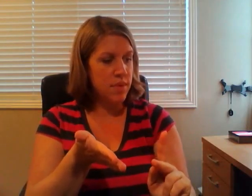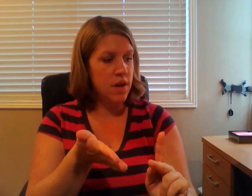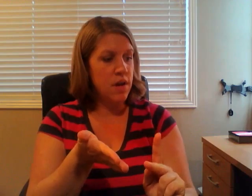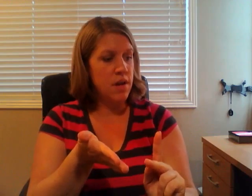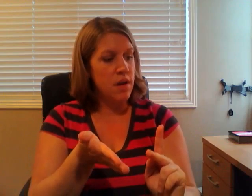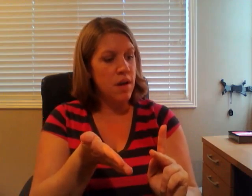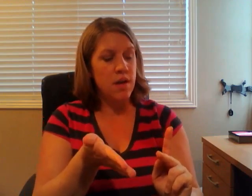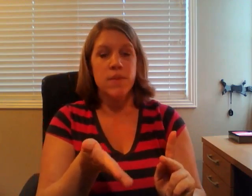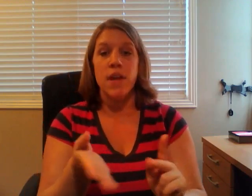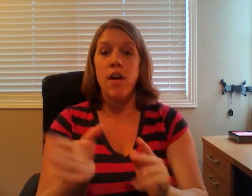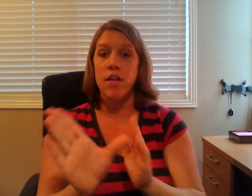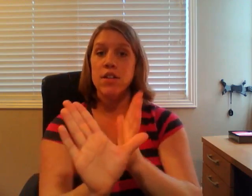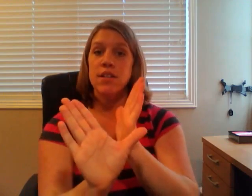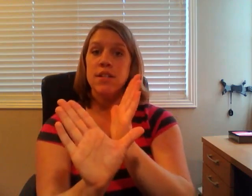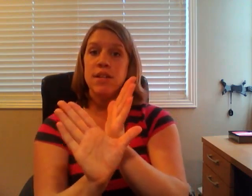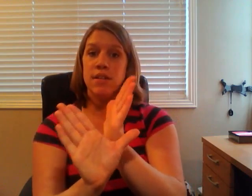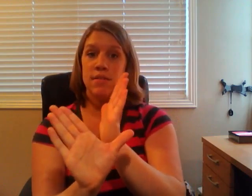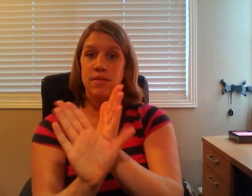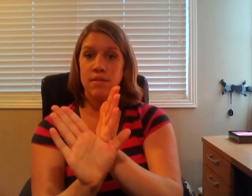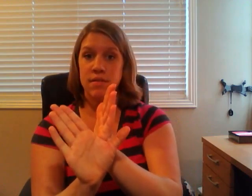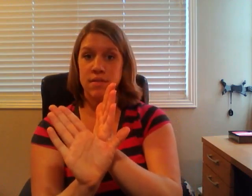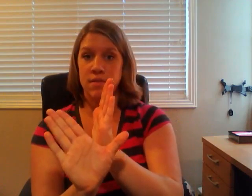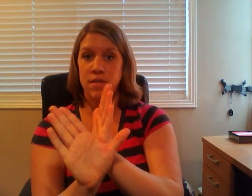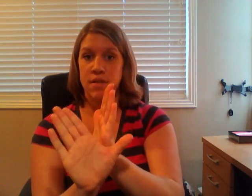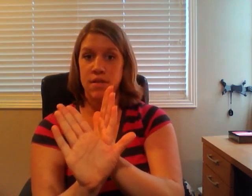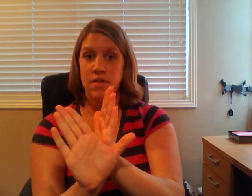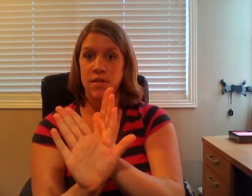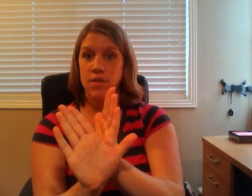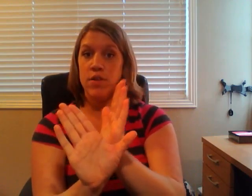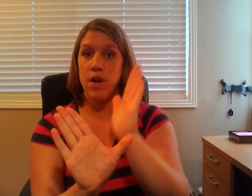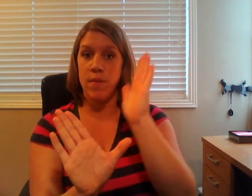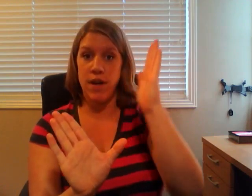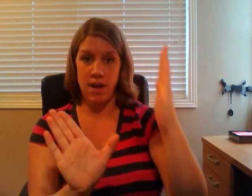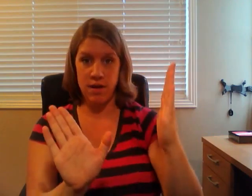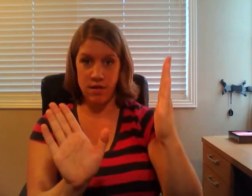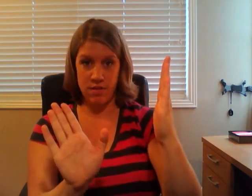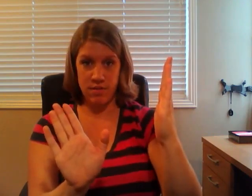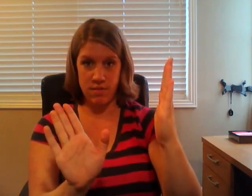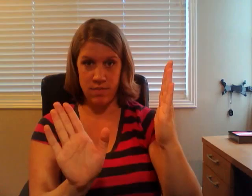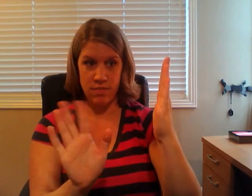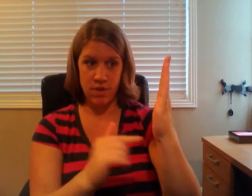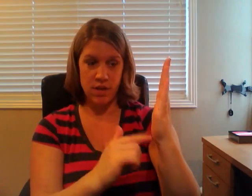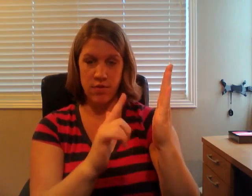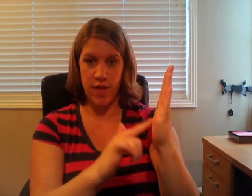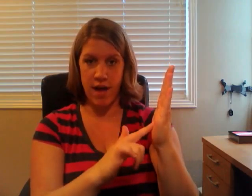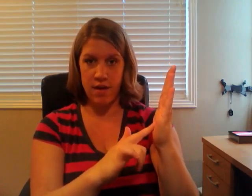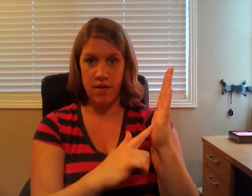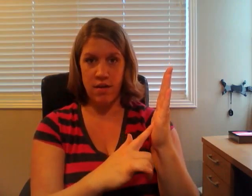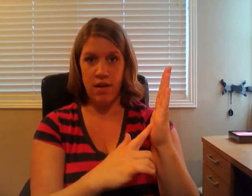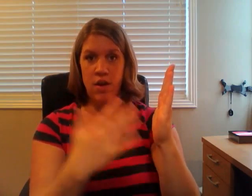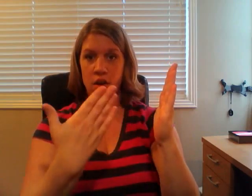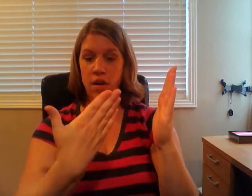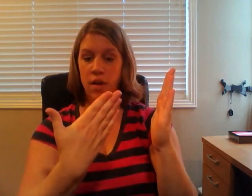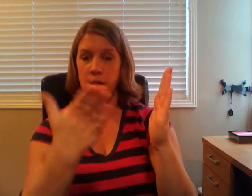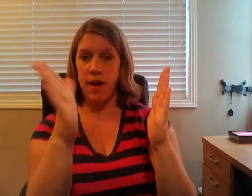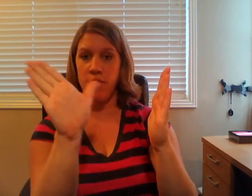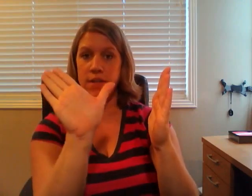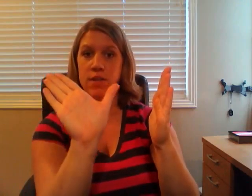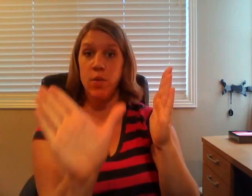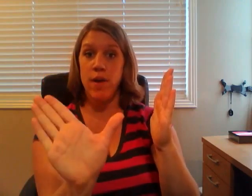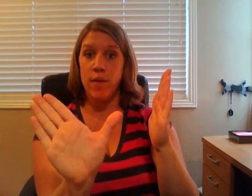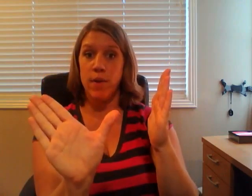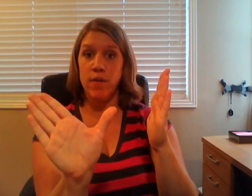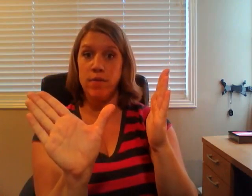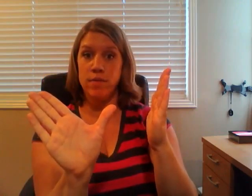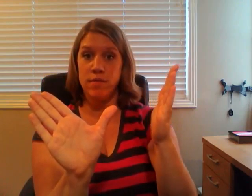Psychologist/Psychology